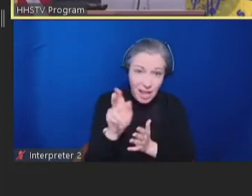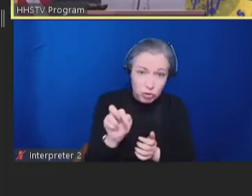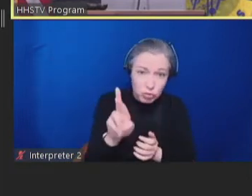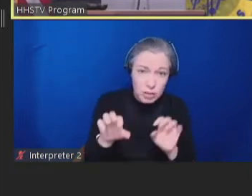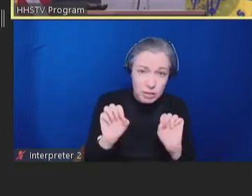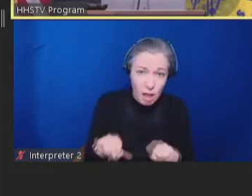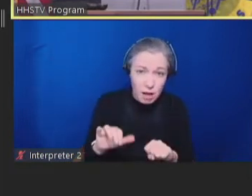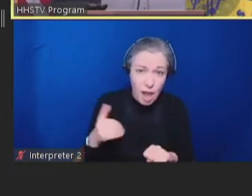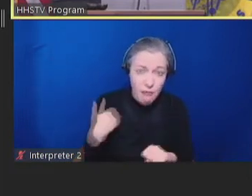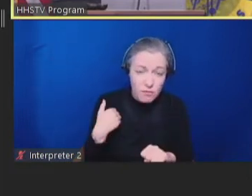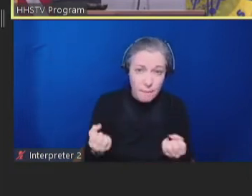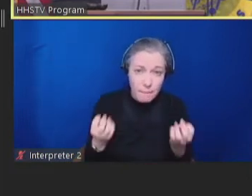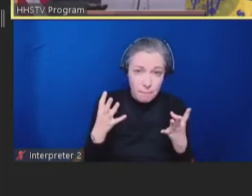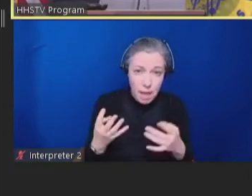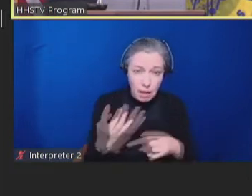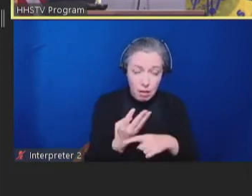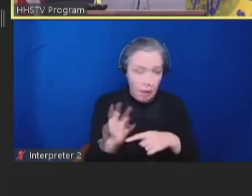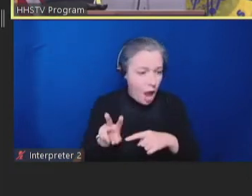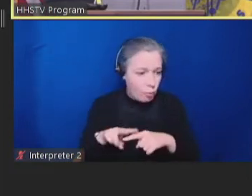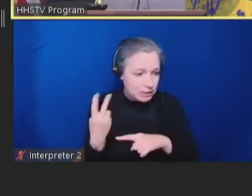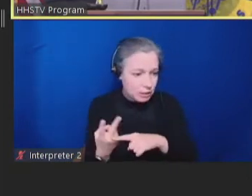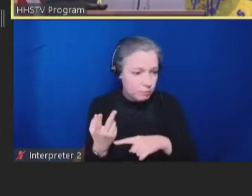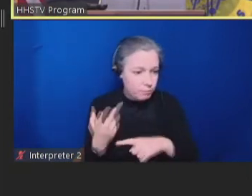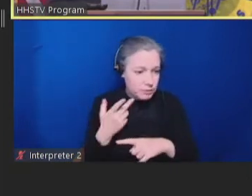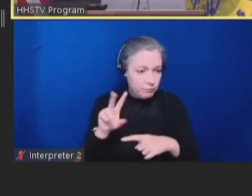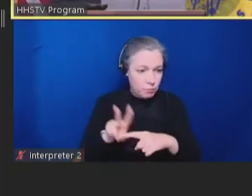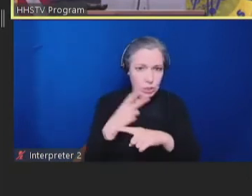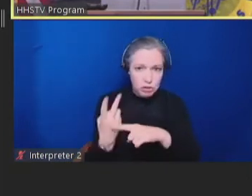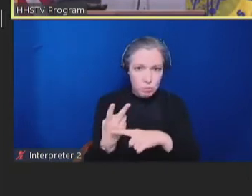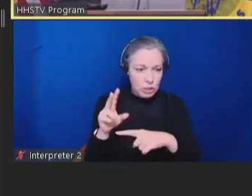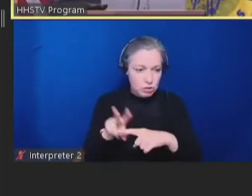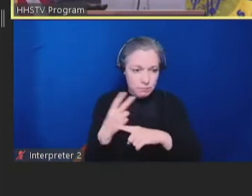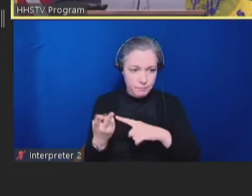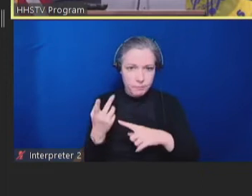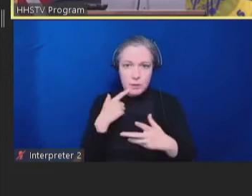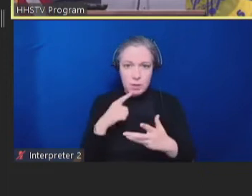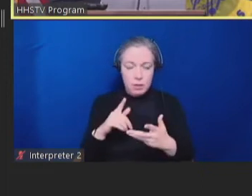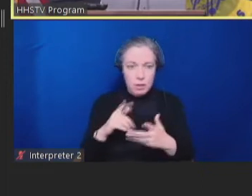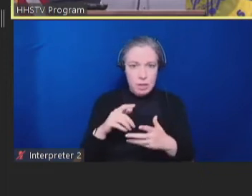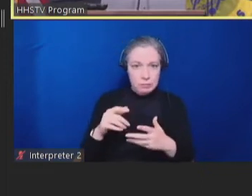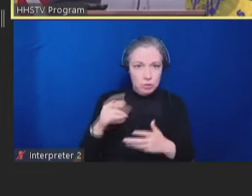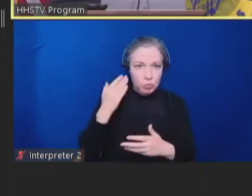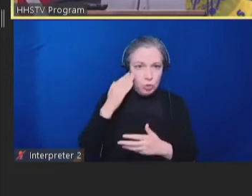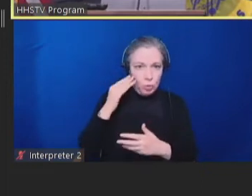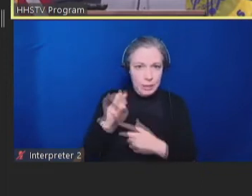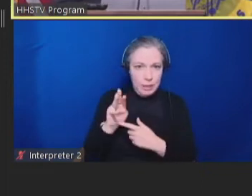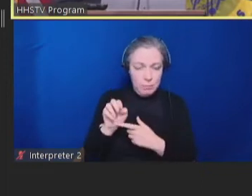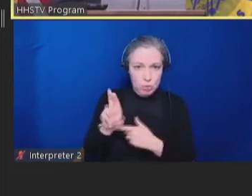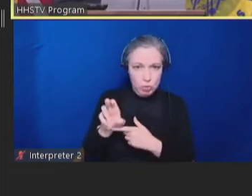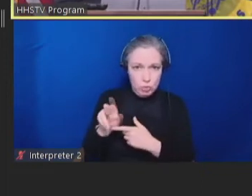so which of these mutations are, in fact, the immunogenic ones and thus suited for a vaccine?